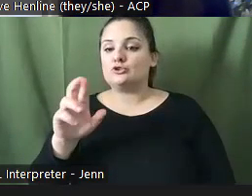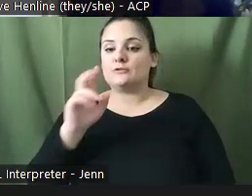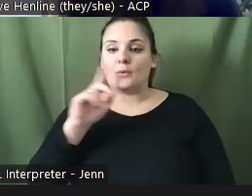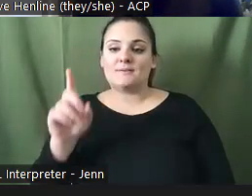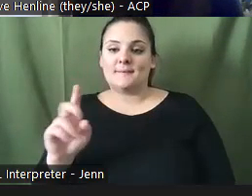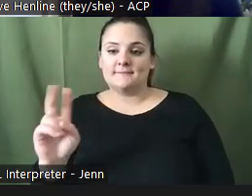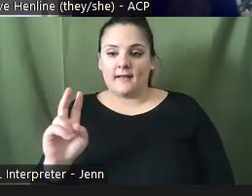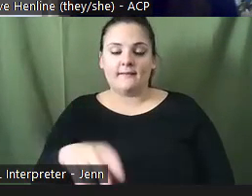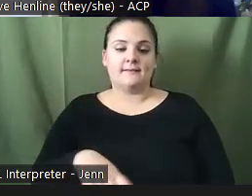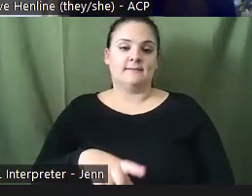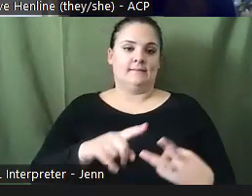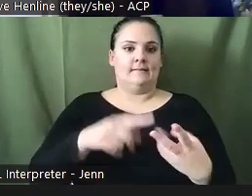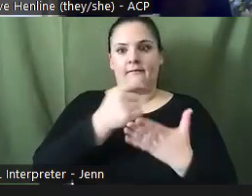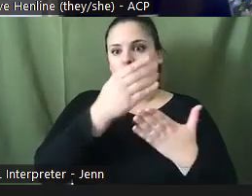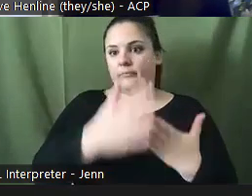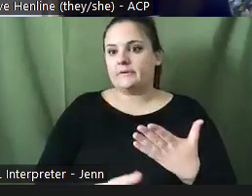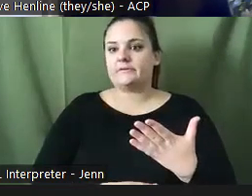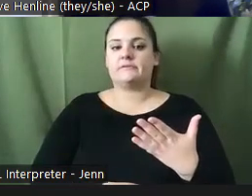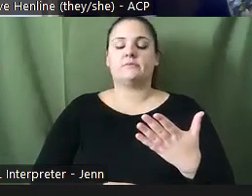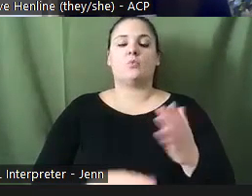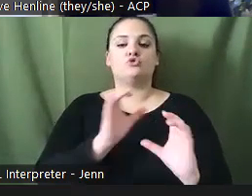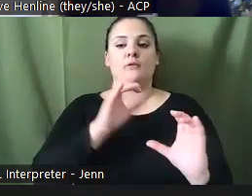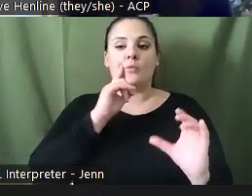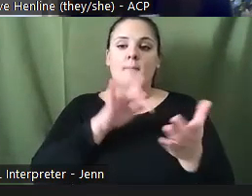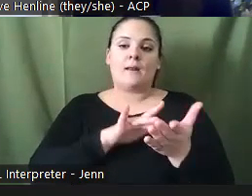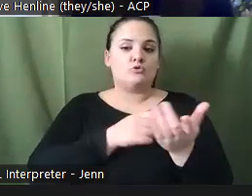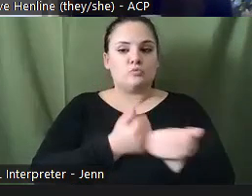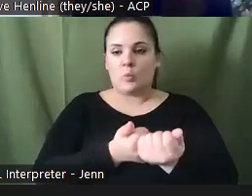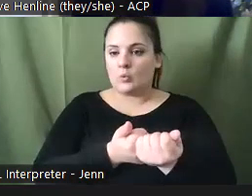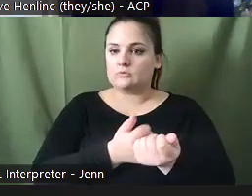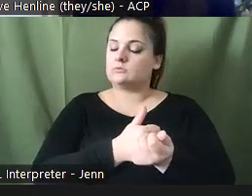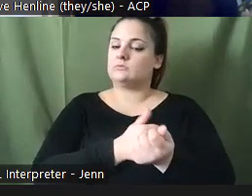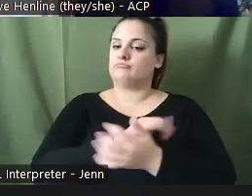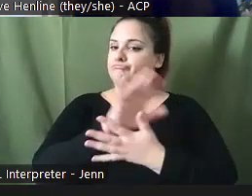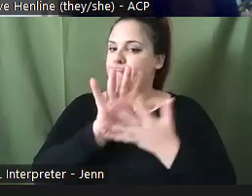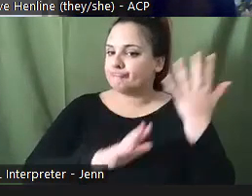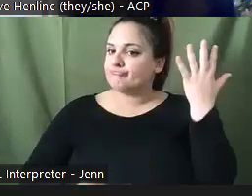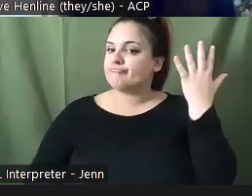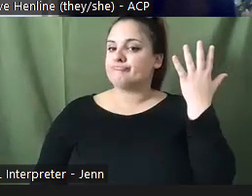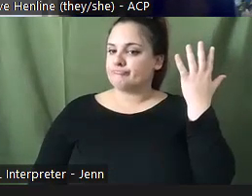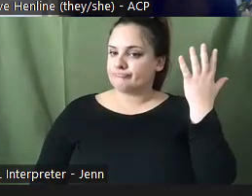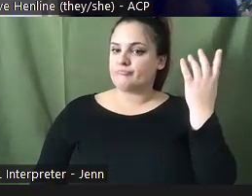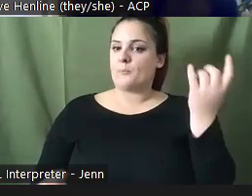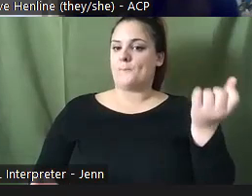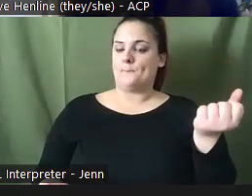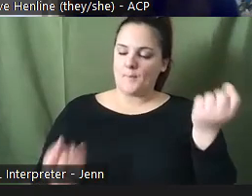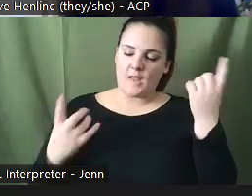out to a therapist, or seeking medical support. It could be a number of things. And there are,